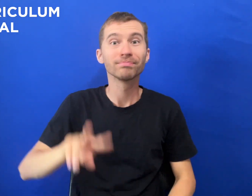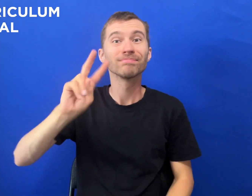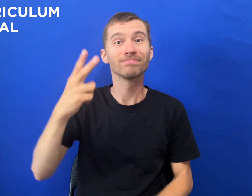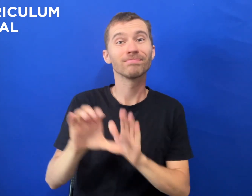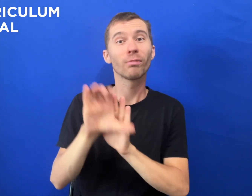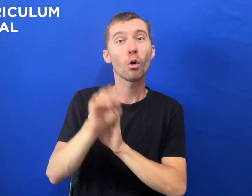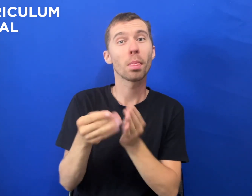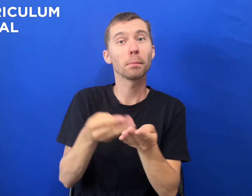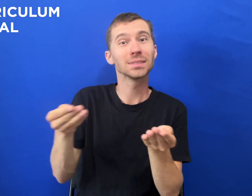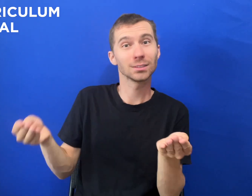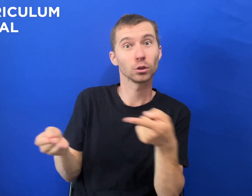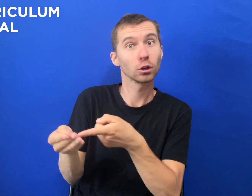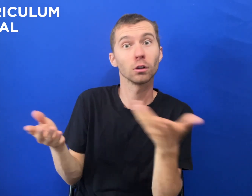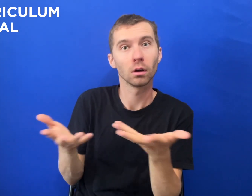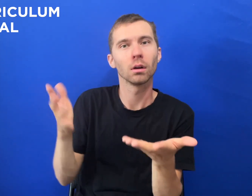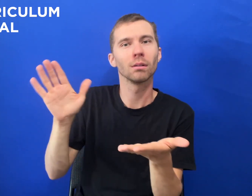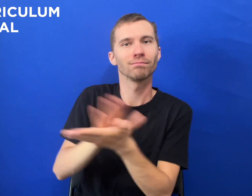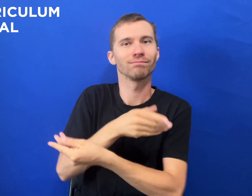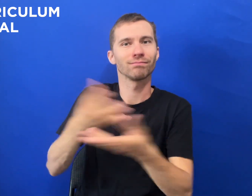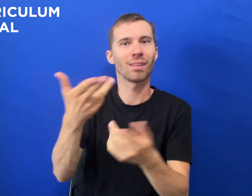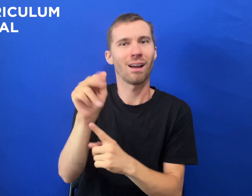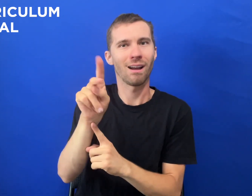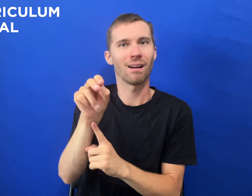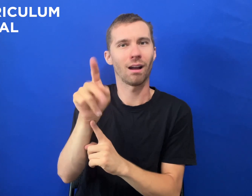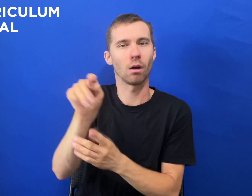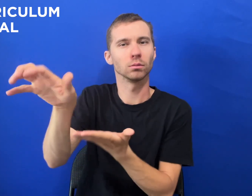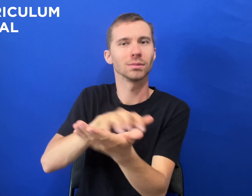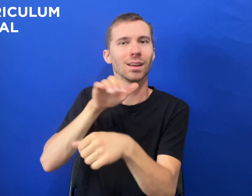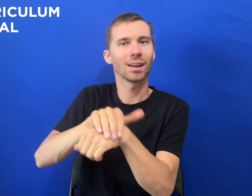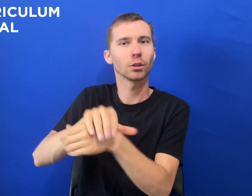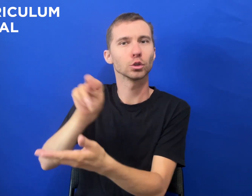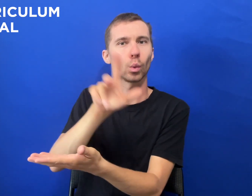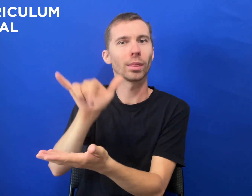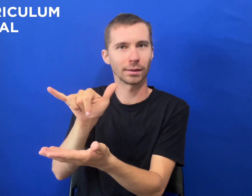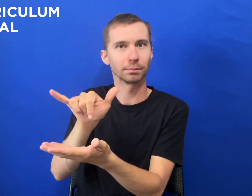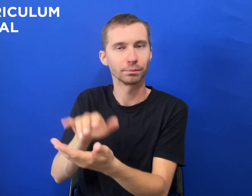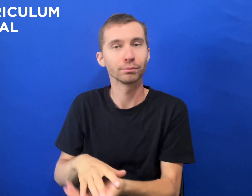Then, the second curriculum material is a printed handout that is entirely in English.